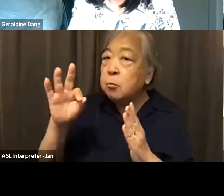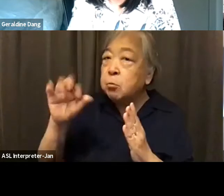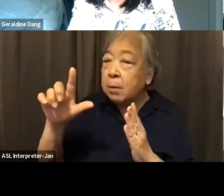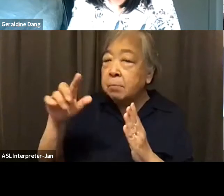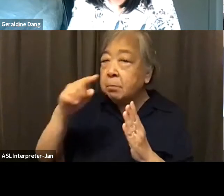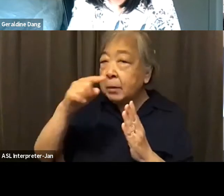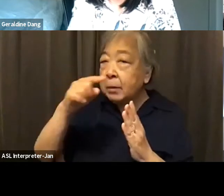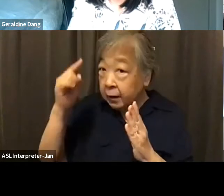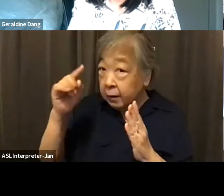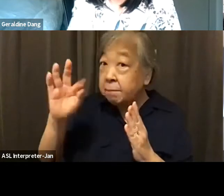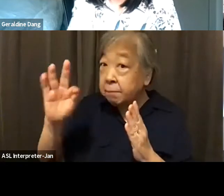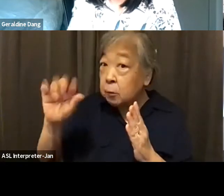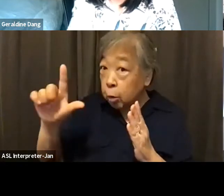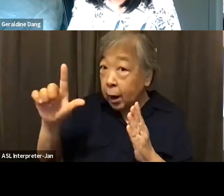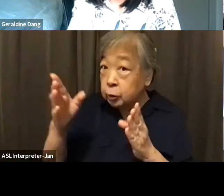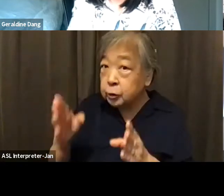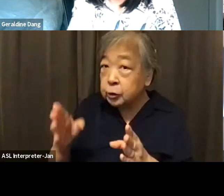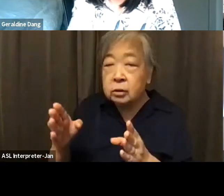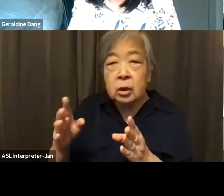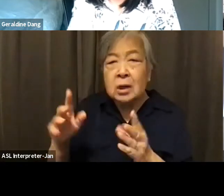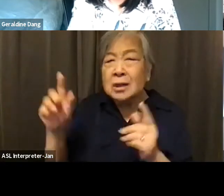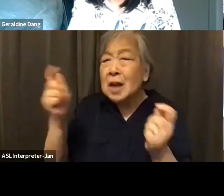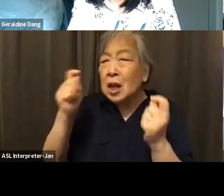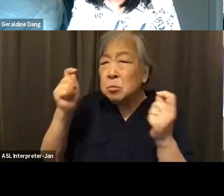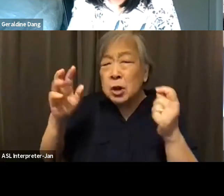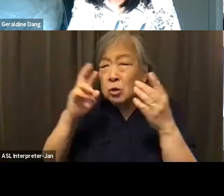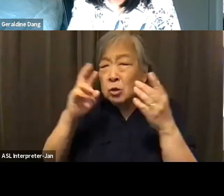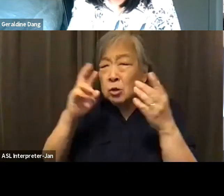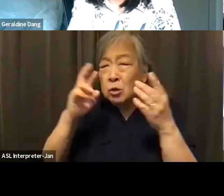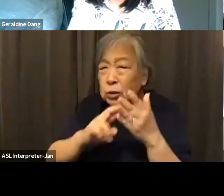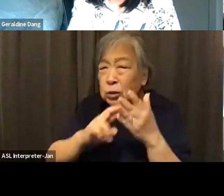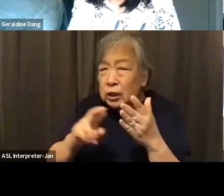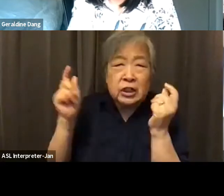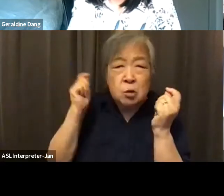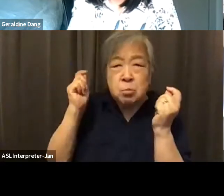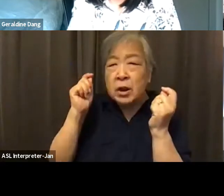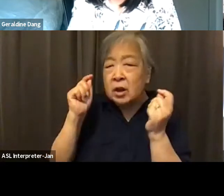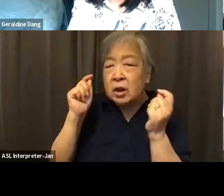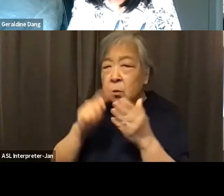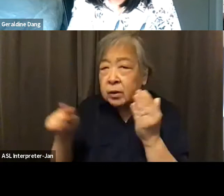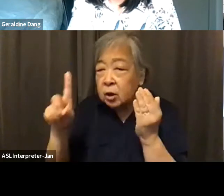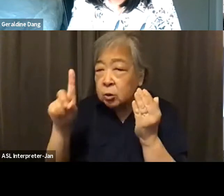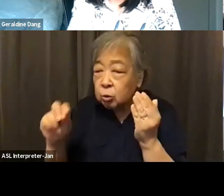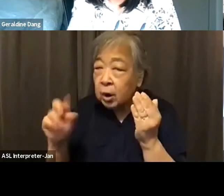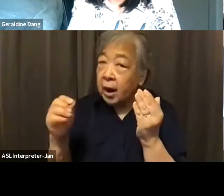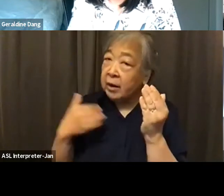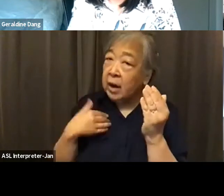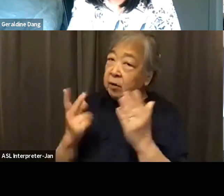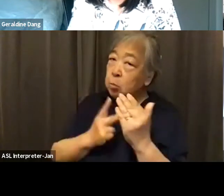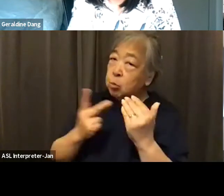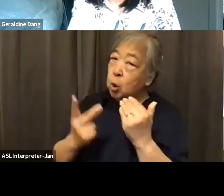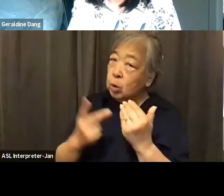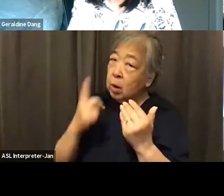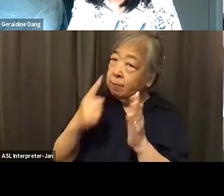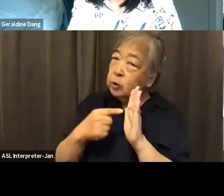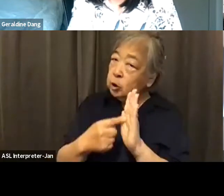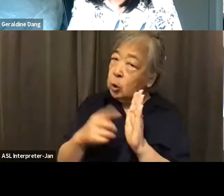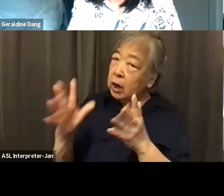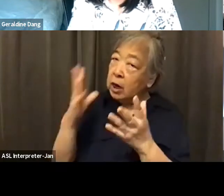just celebrating their research, celebrating the things that they do and having a platform to just share experiences with each other.